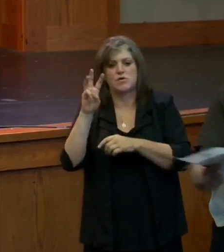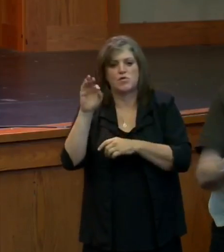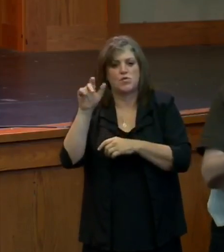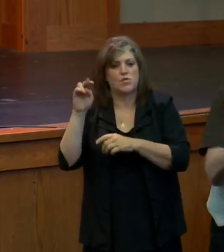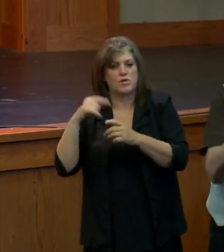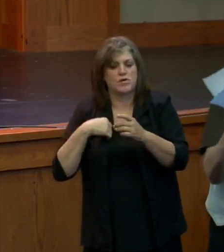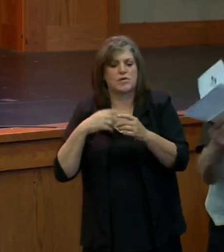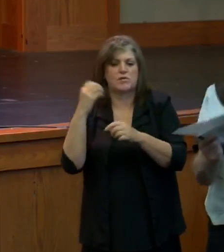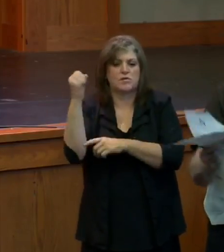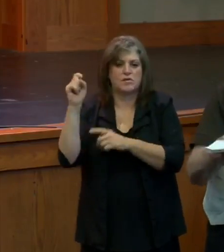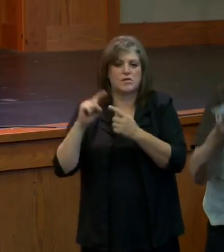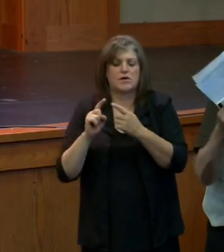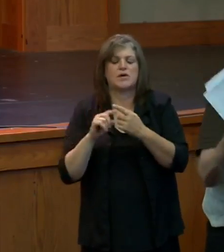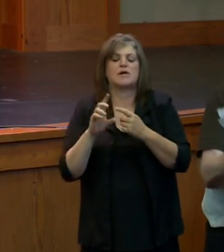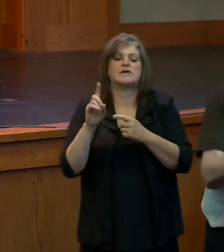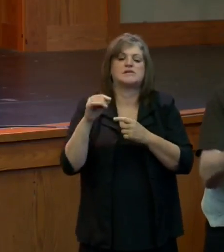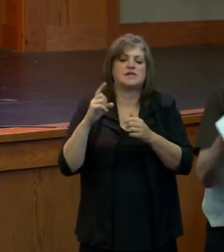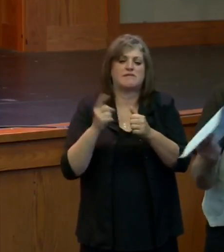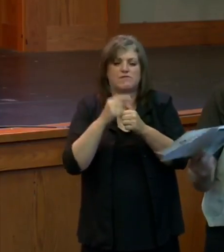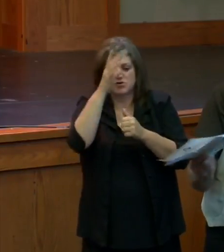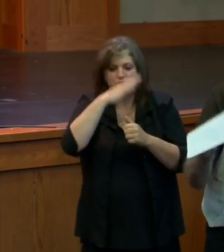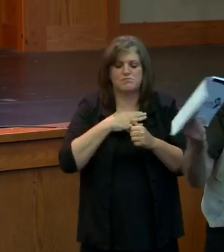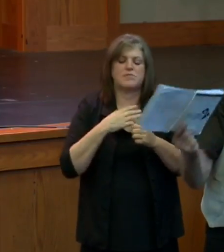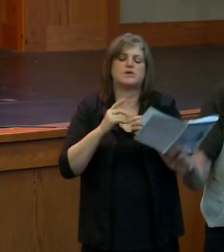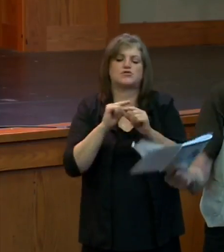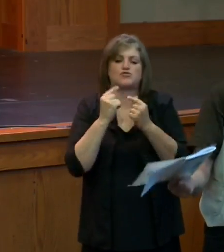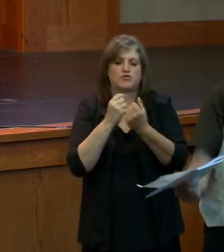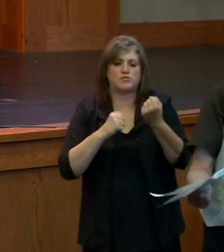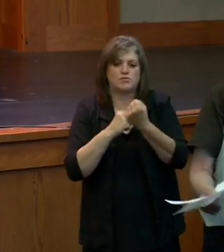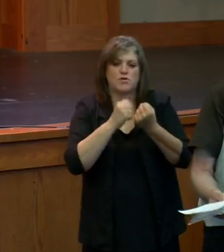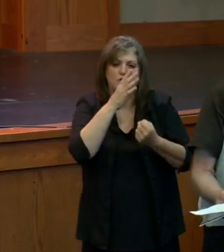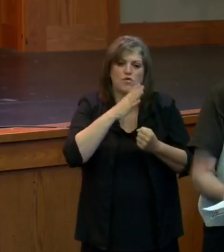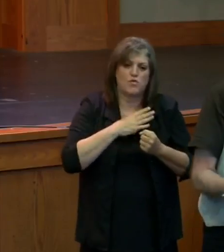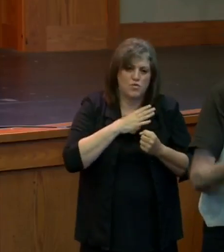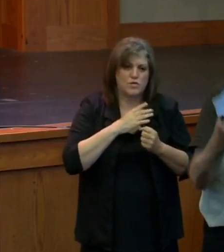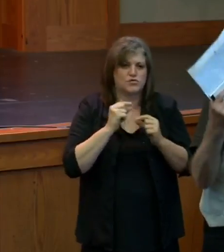STUDENTS IN GREENSBORO, NORTH CAROLINA. I SUPPORTED THE WOMEN'S MOVEMENT WHICH WAS THE ONLY PURPOSE OF OUR MEN'S GROUP.